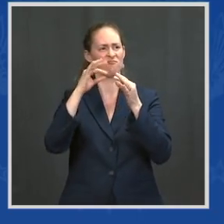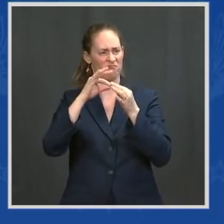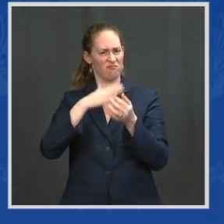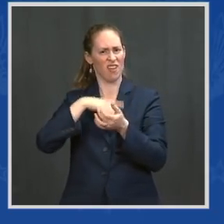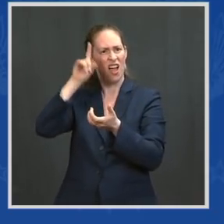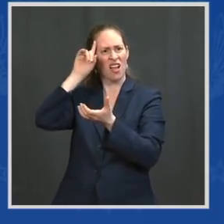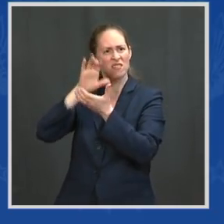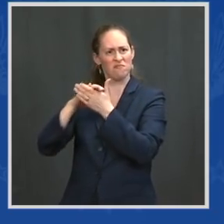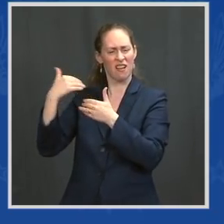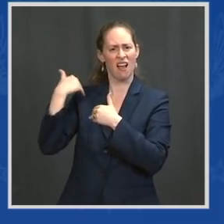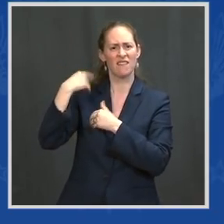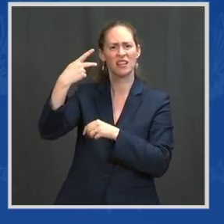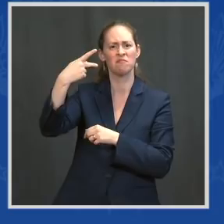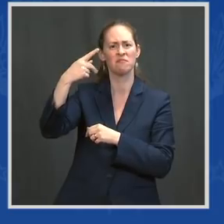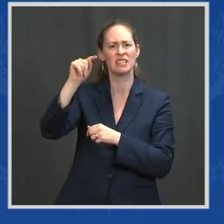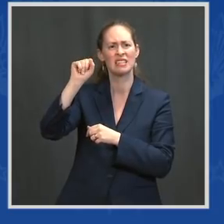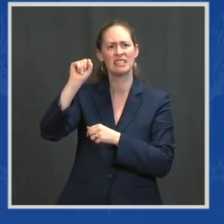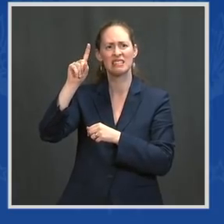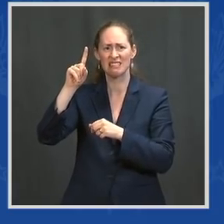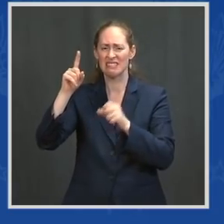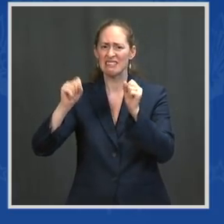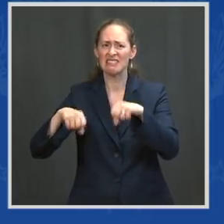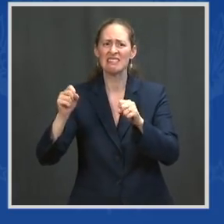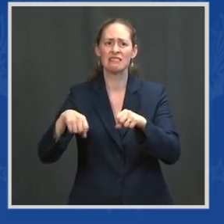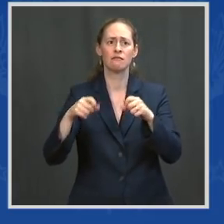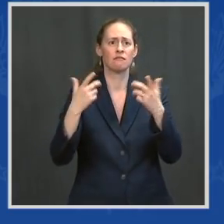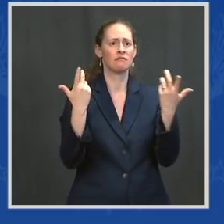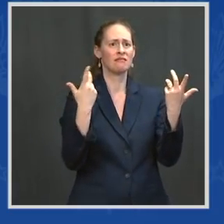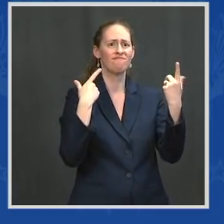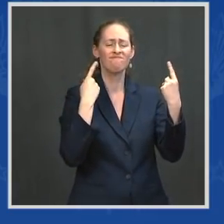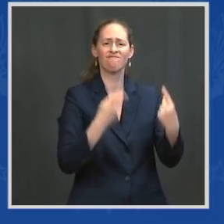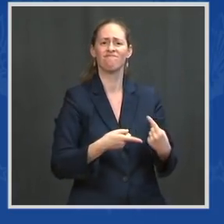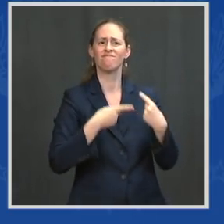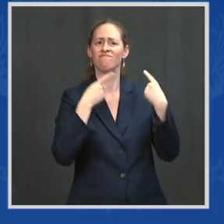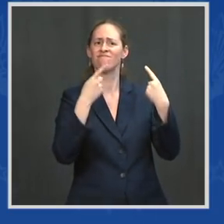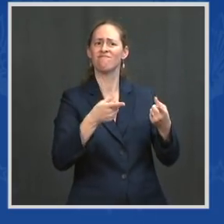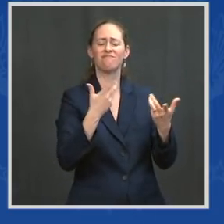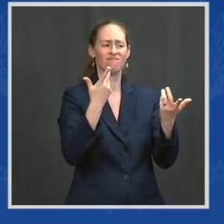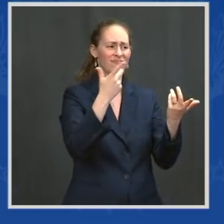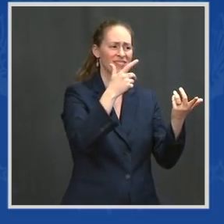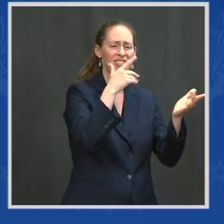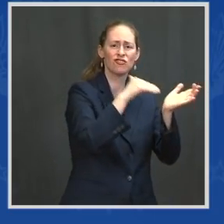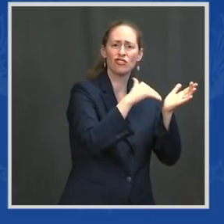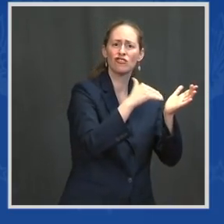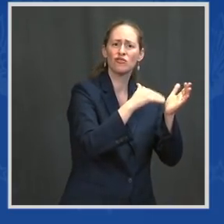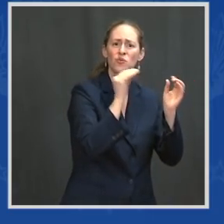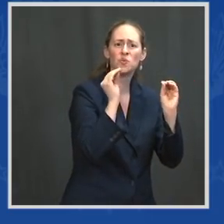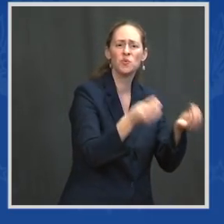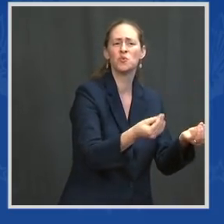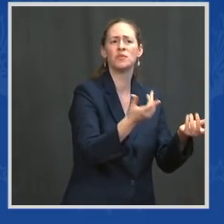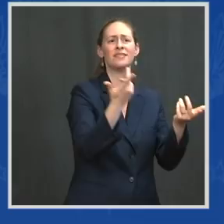"Well, we can't see you for three weeks. We don't have enough docs." And the buildings are 15 years old -- 50 years old.